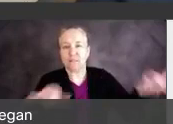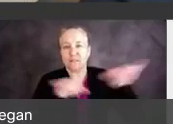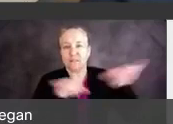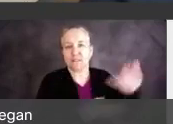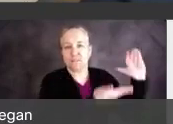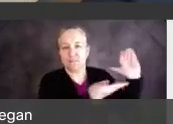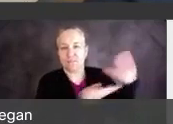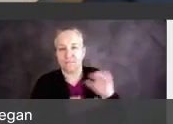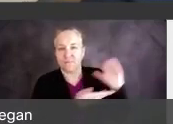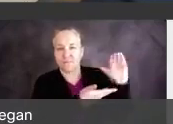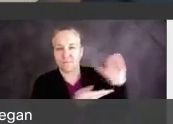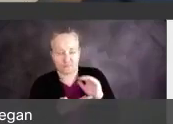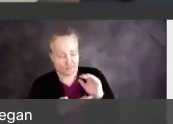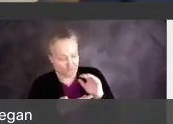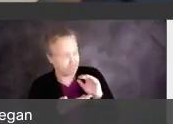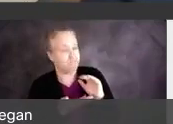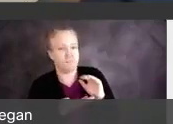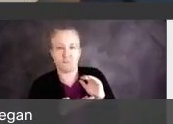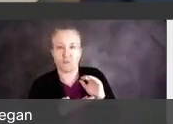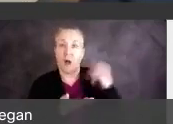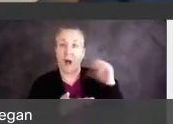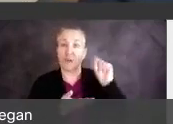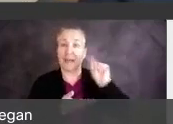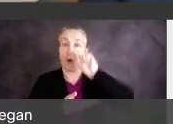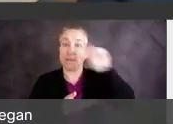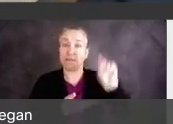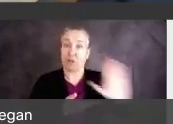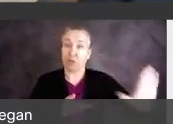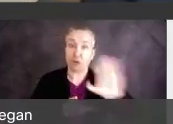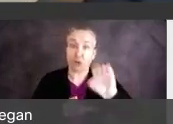status is with our neighboring counties in terms of what they received this week